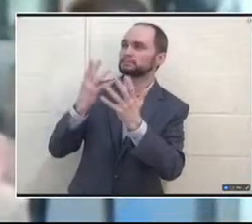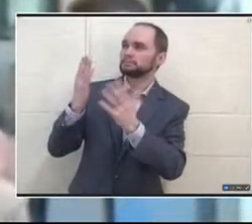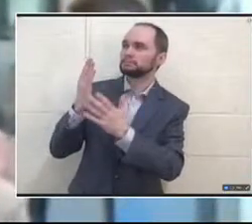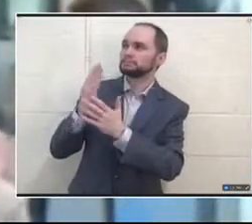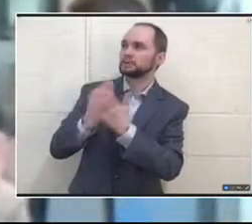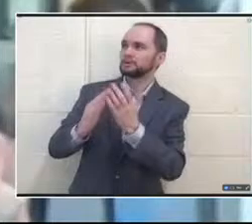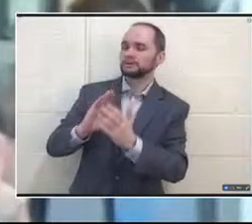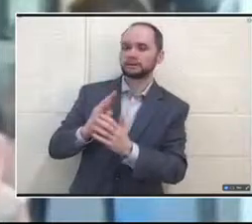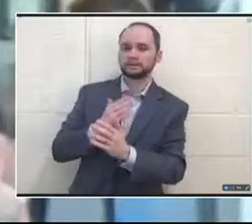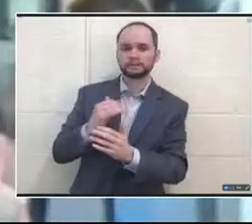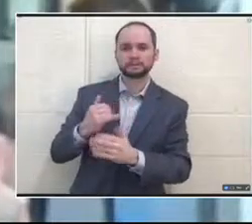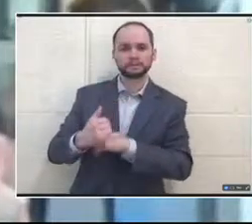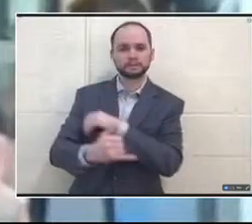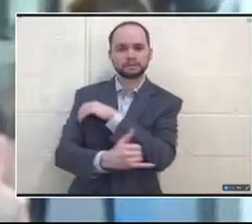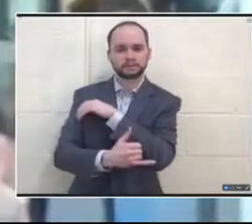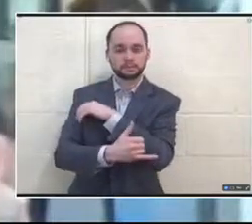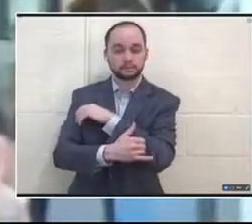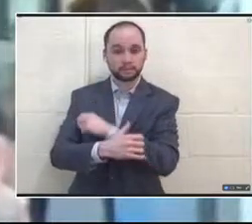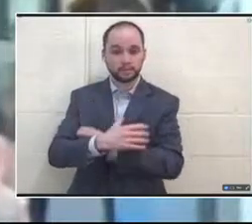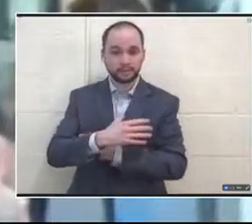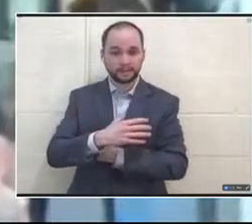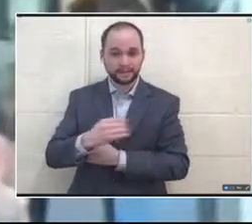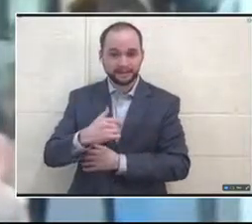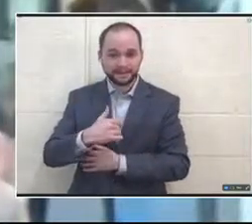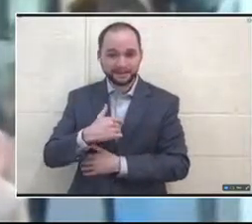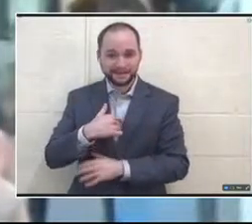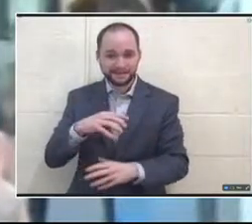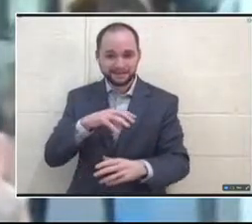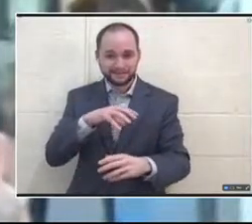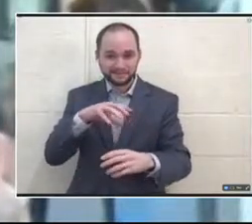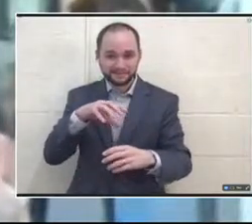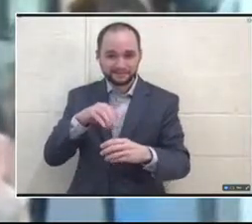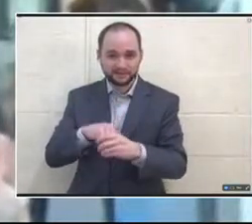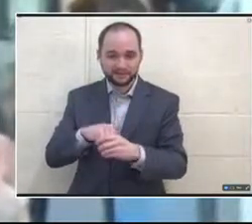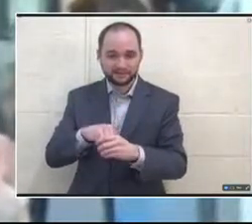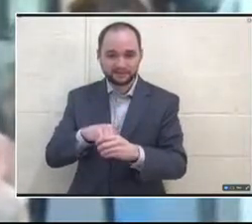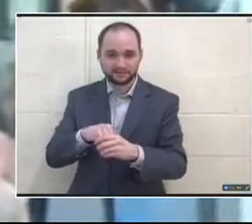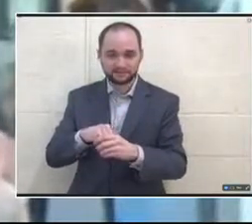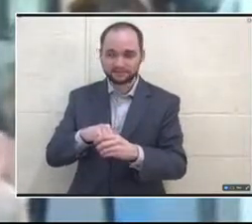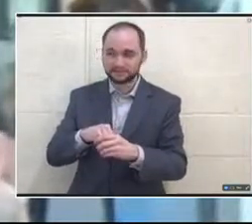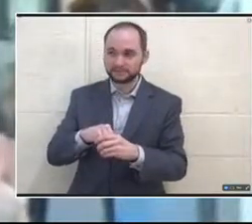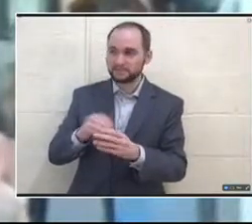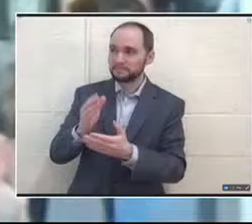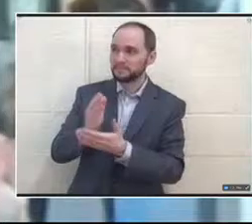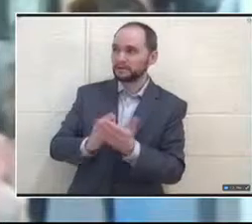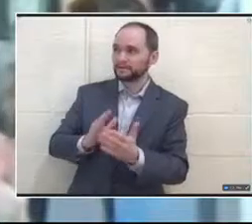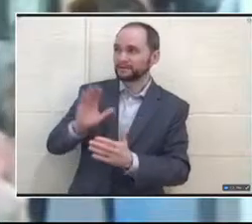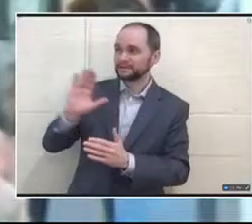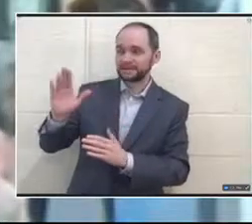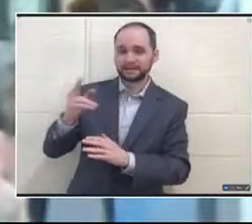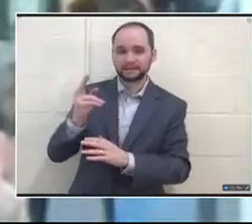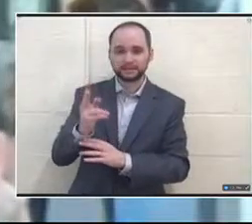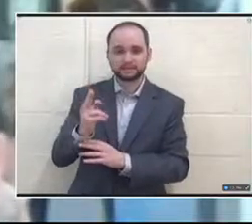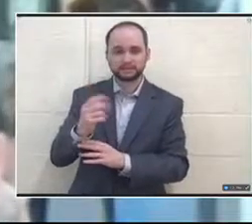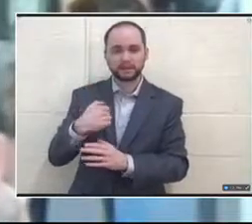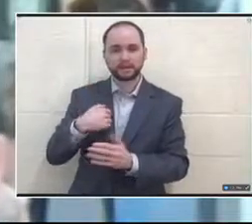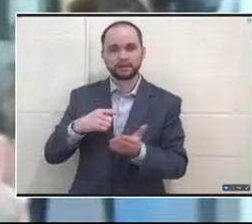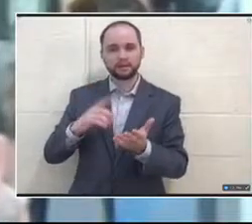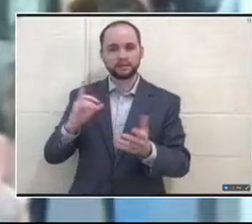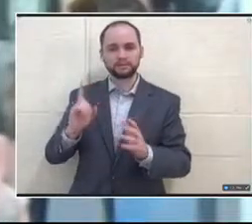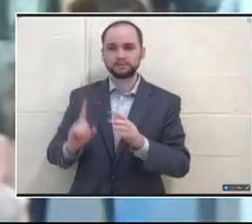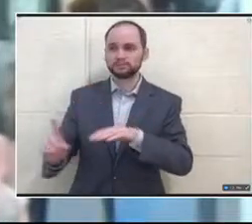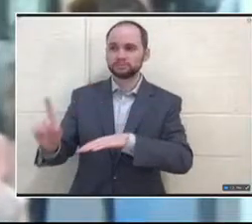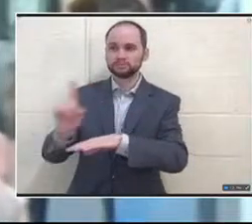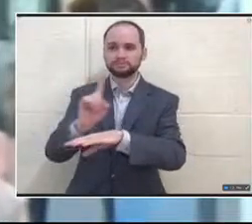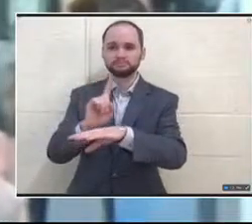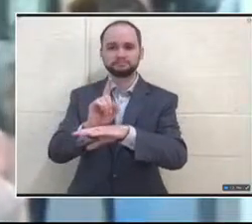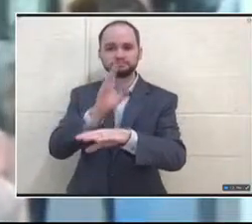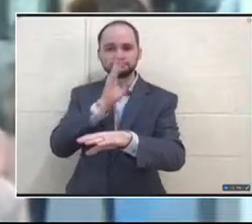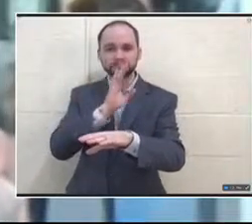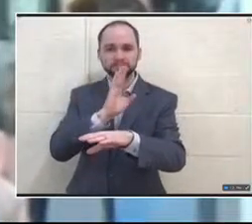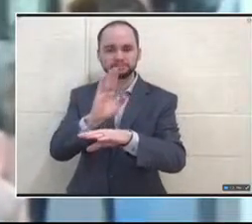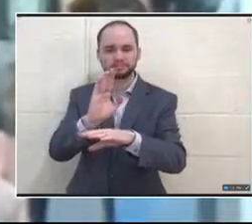in the capacities that I did representing togetherness. And equality and love.